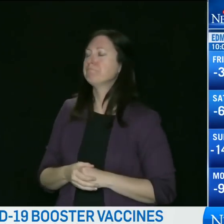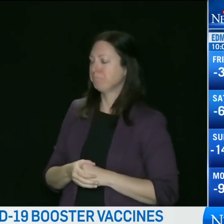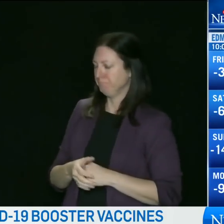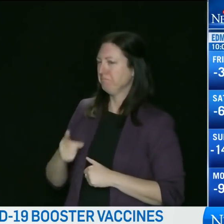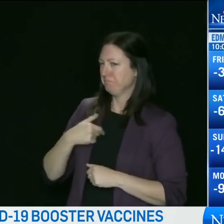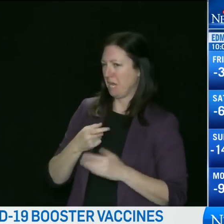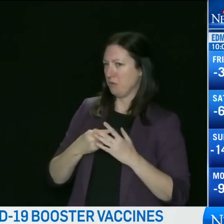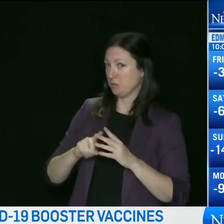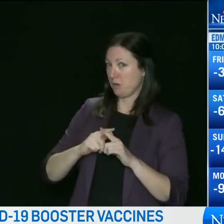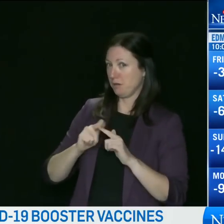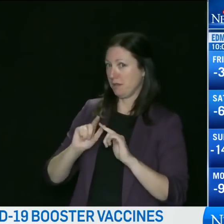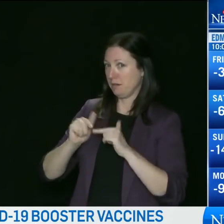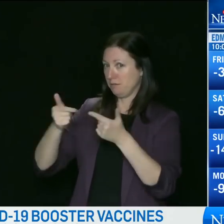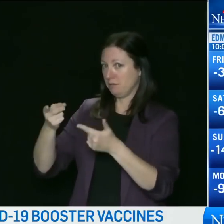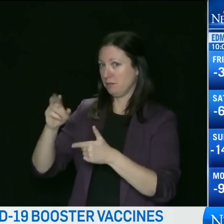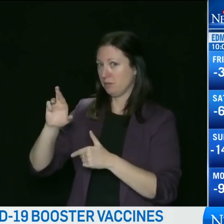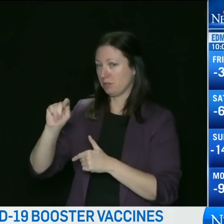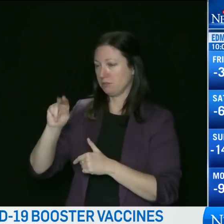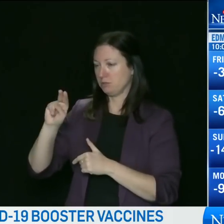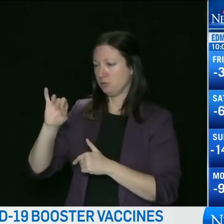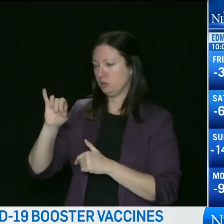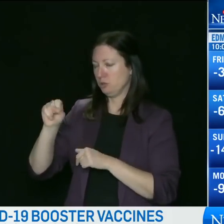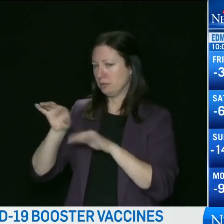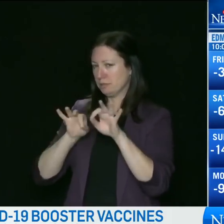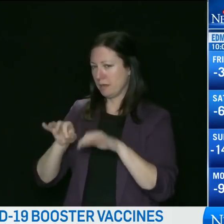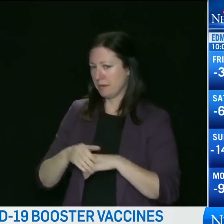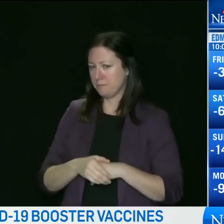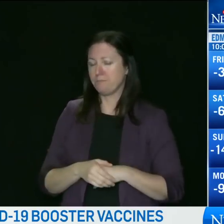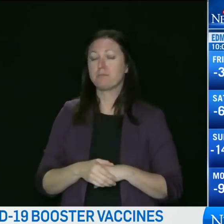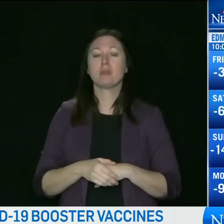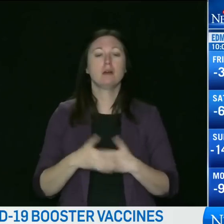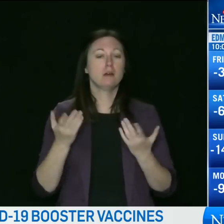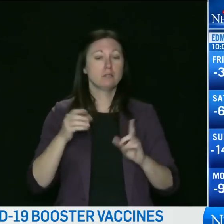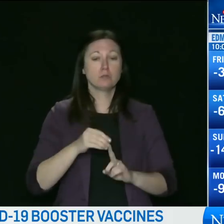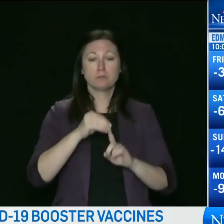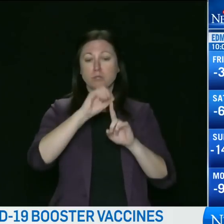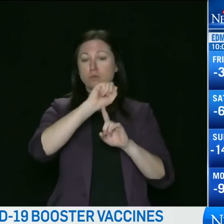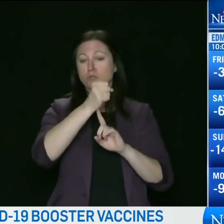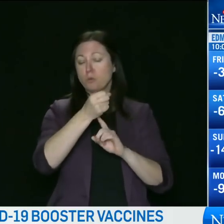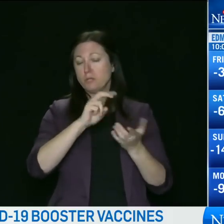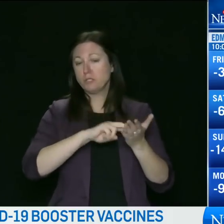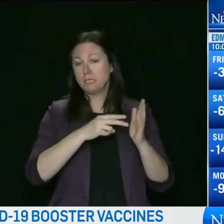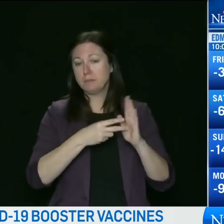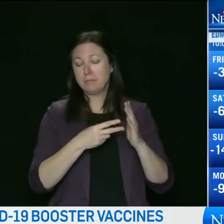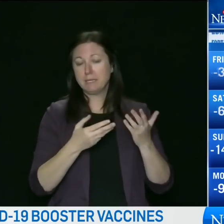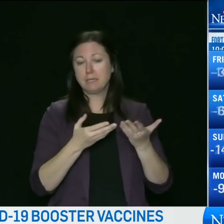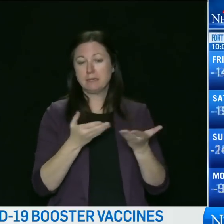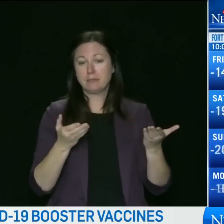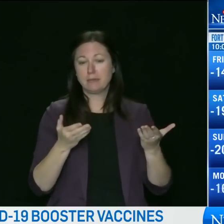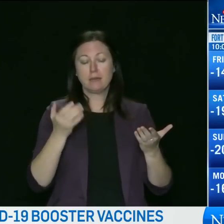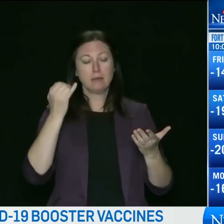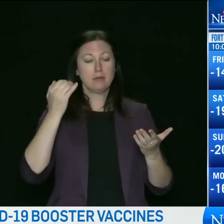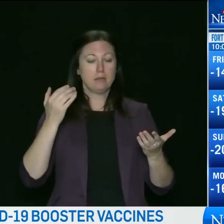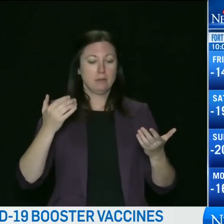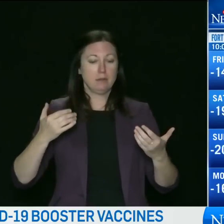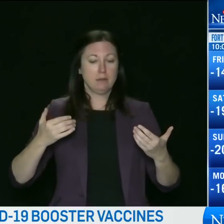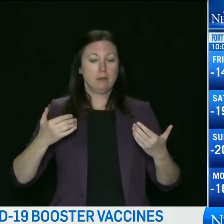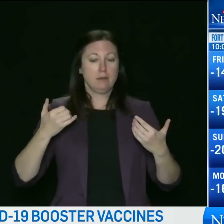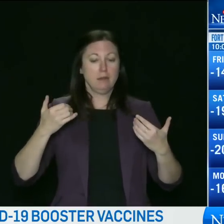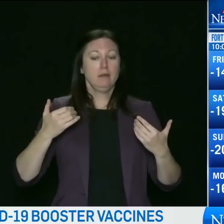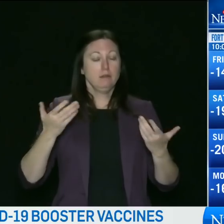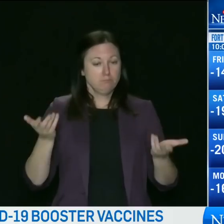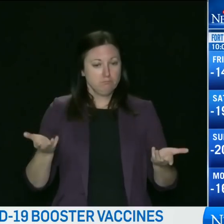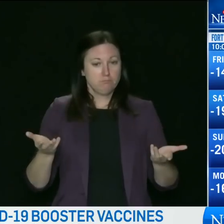THAT TO GET A BOOSTER SHOT?